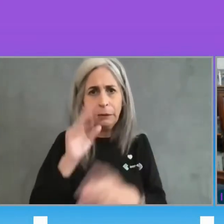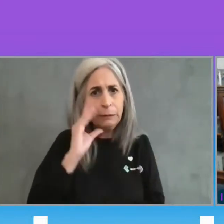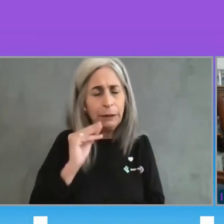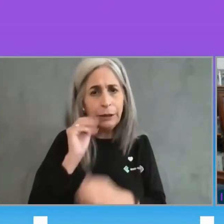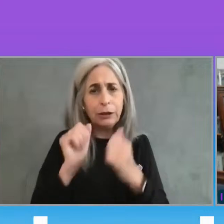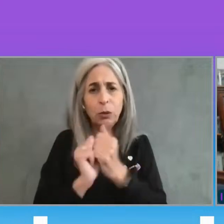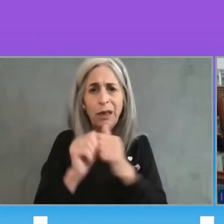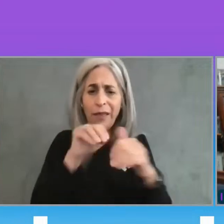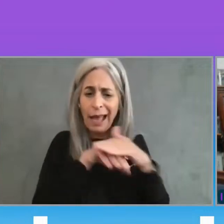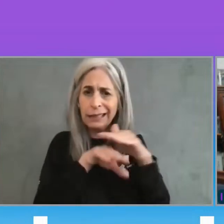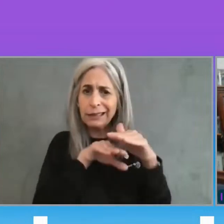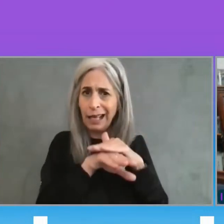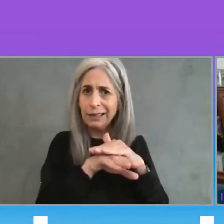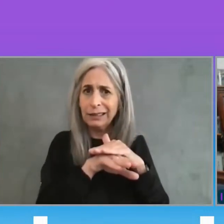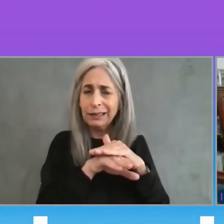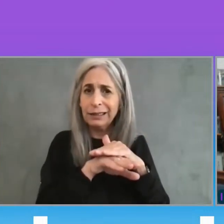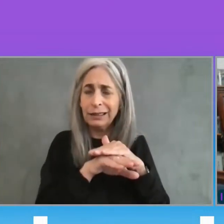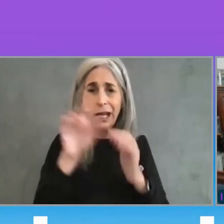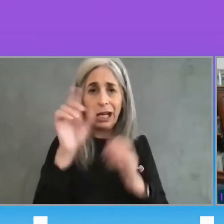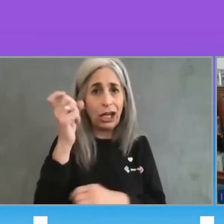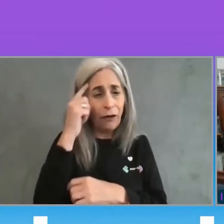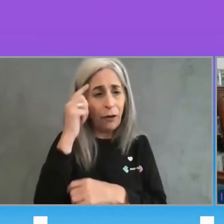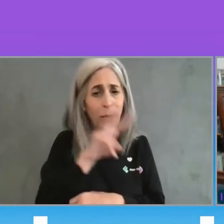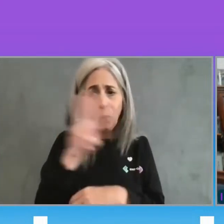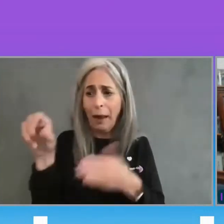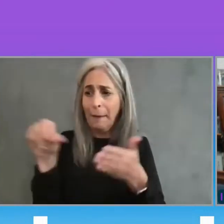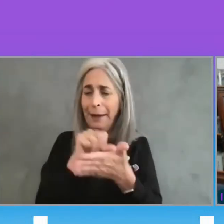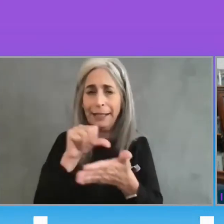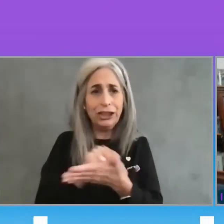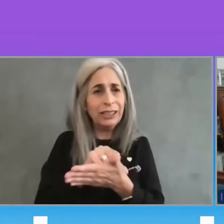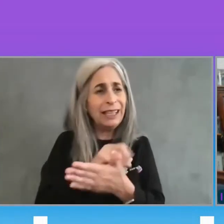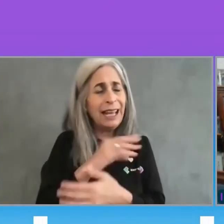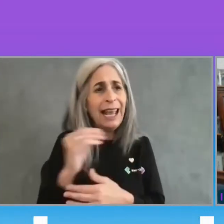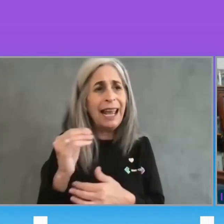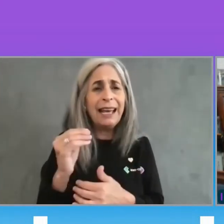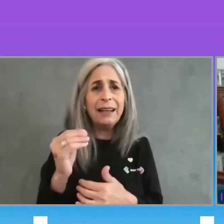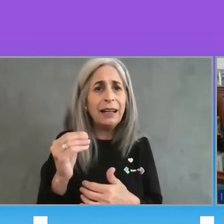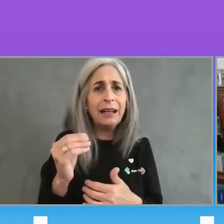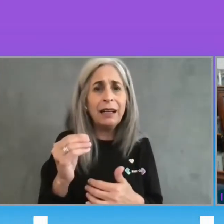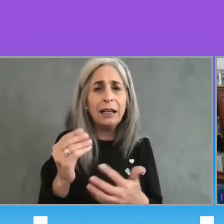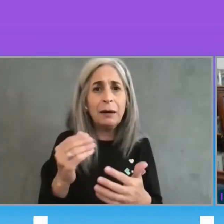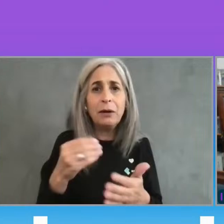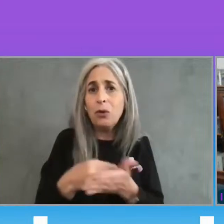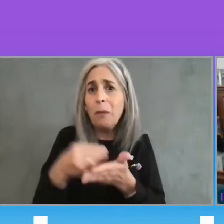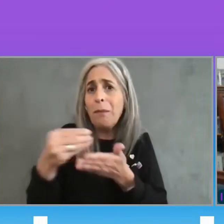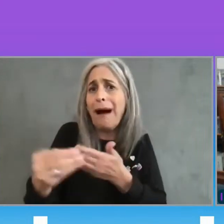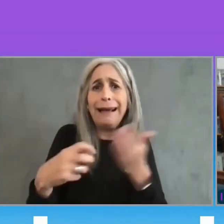people have with accessing government web pages and being